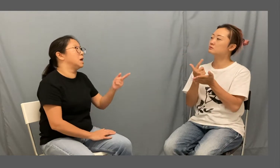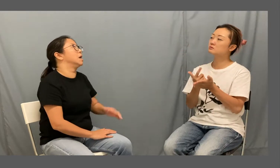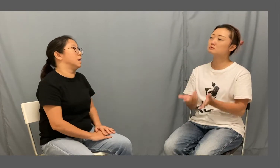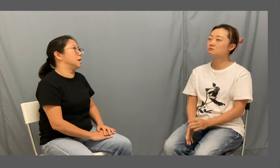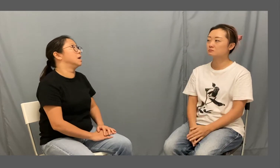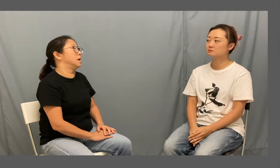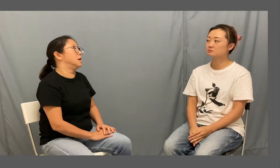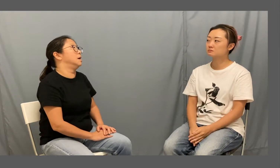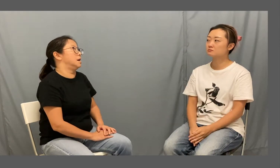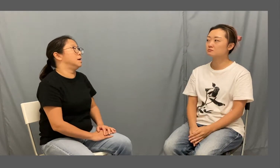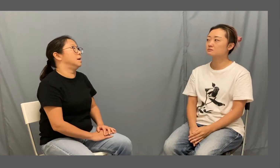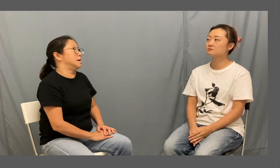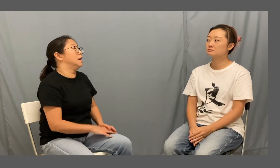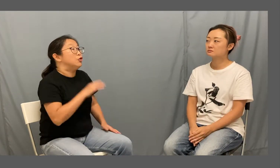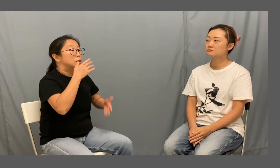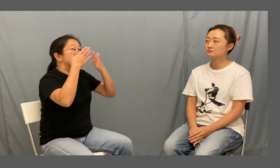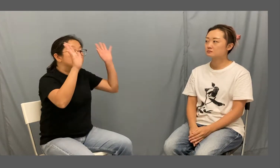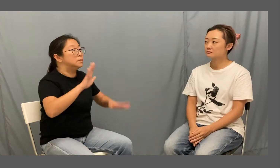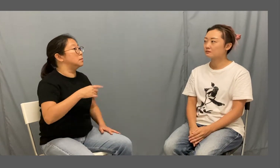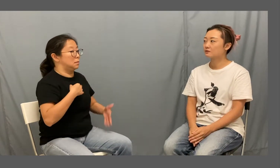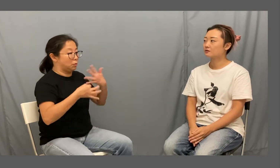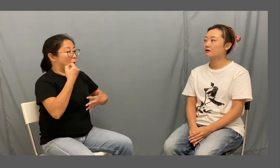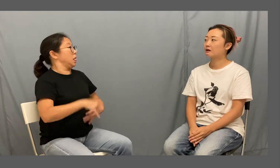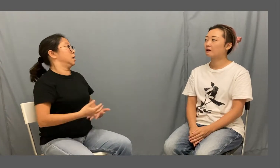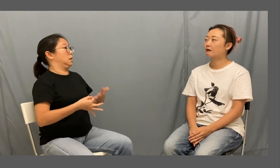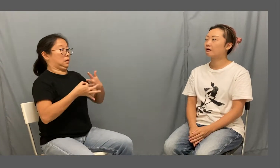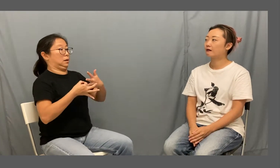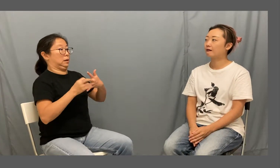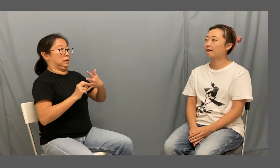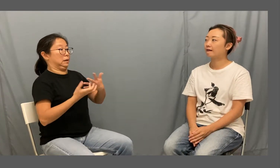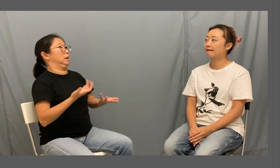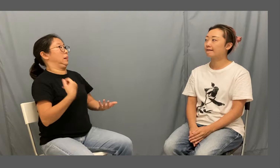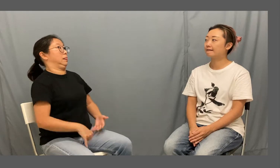Lisa: Open-mindedness brings advancement